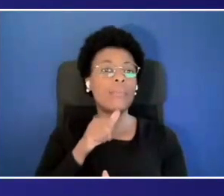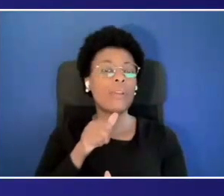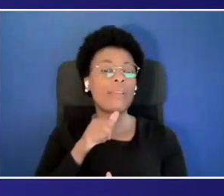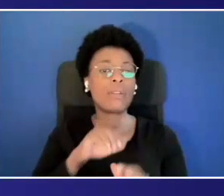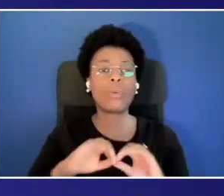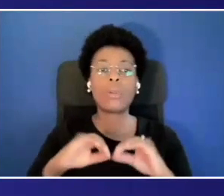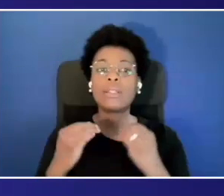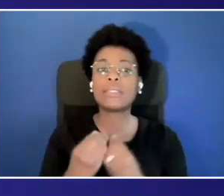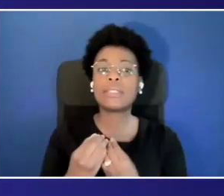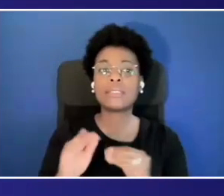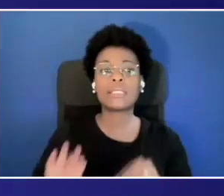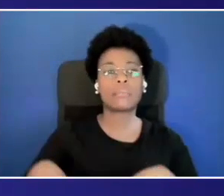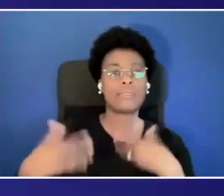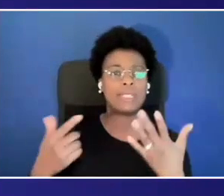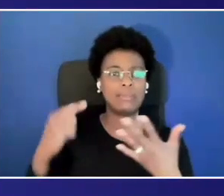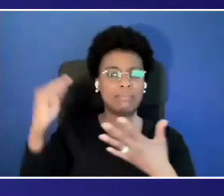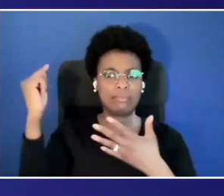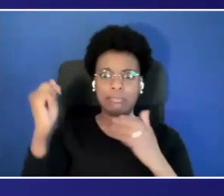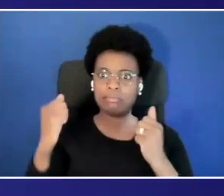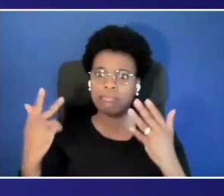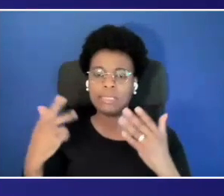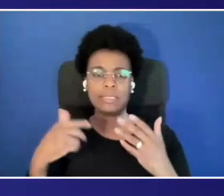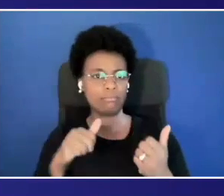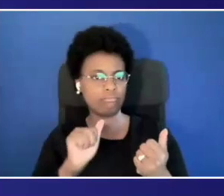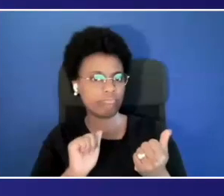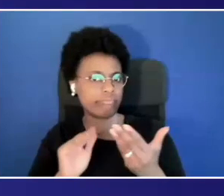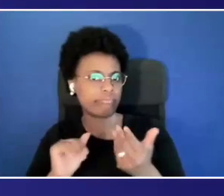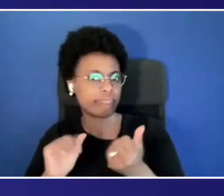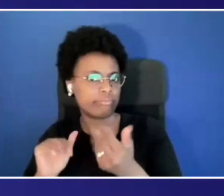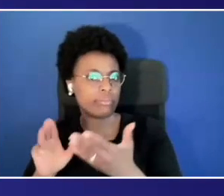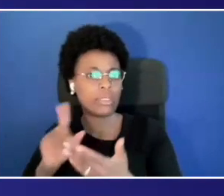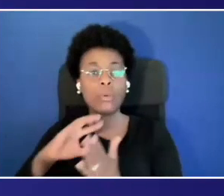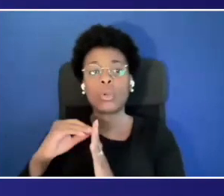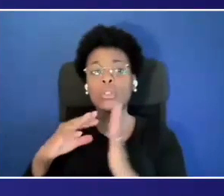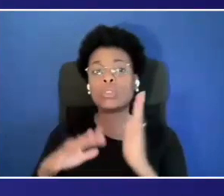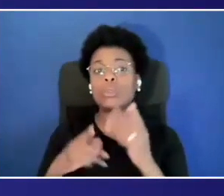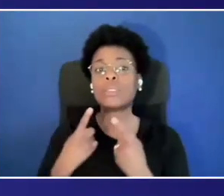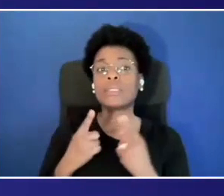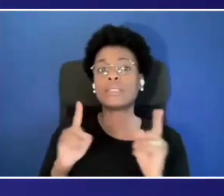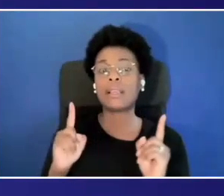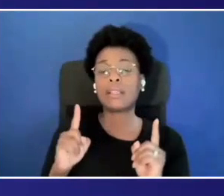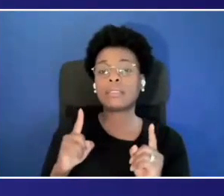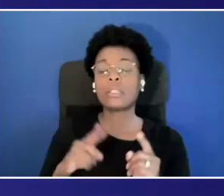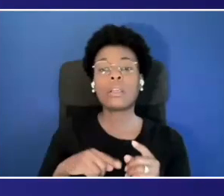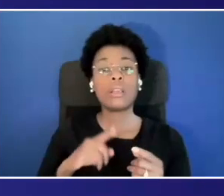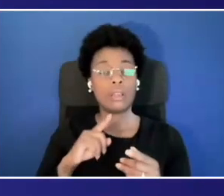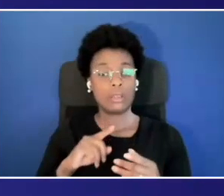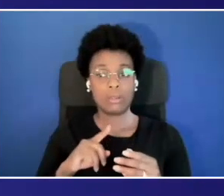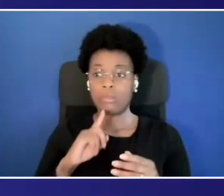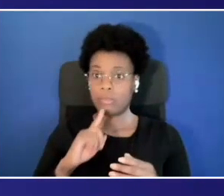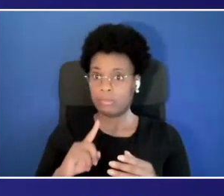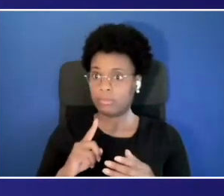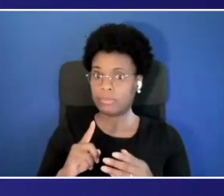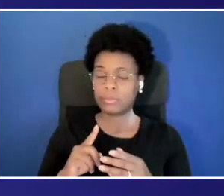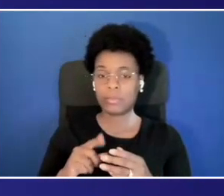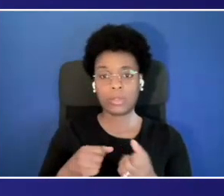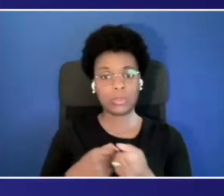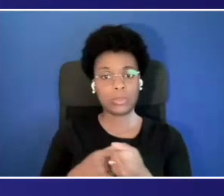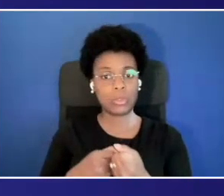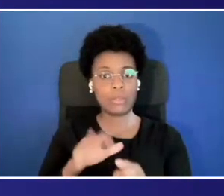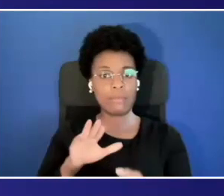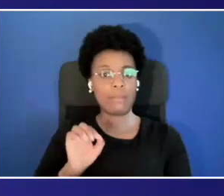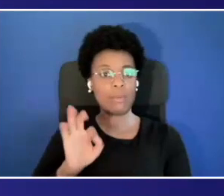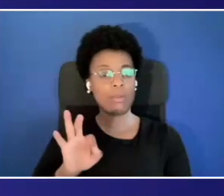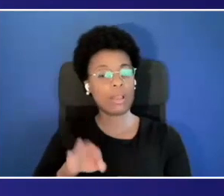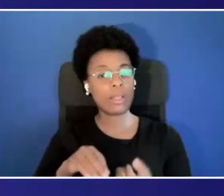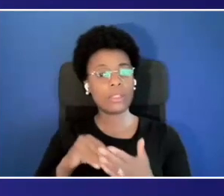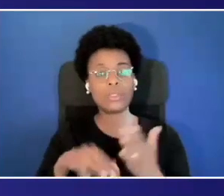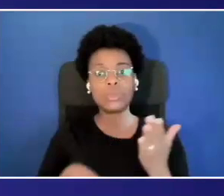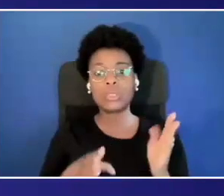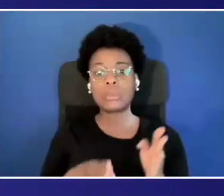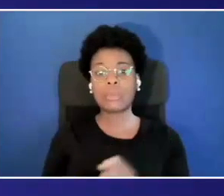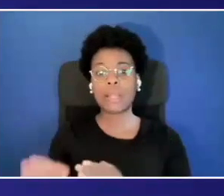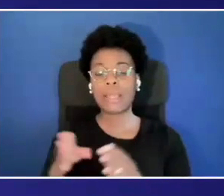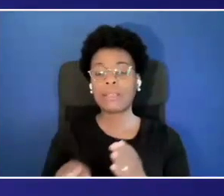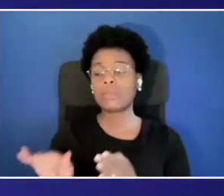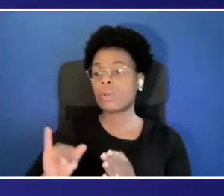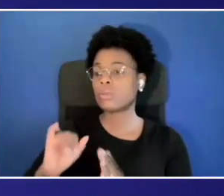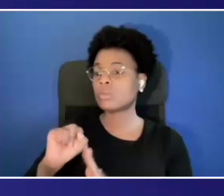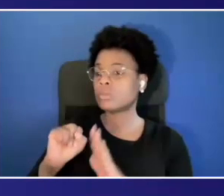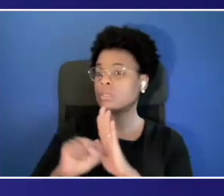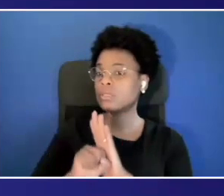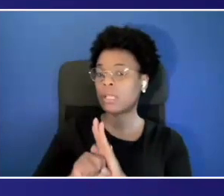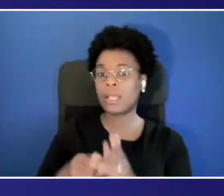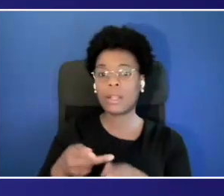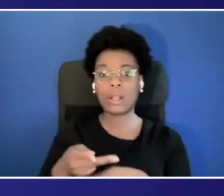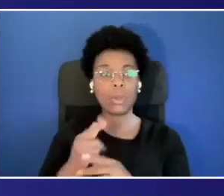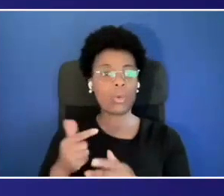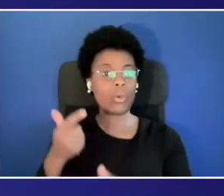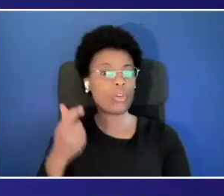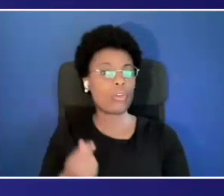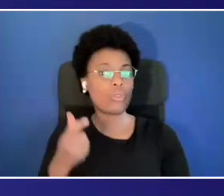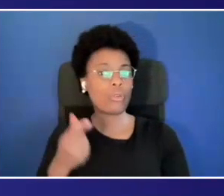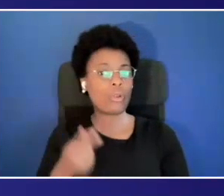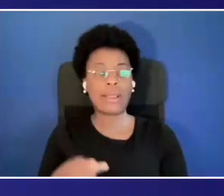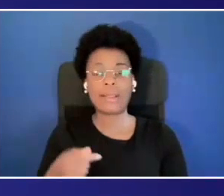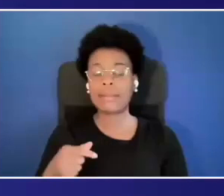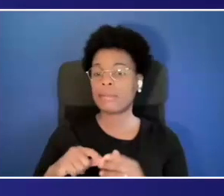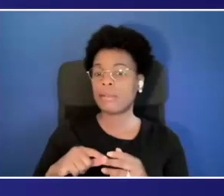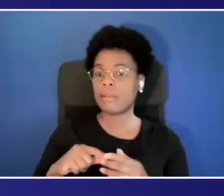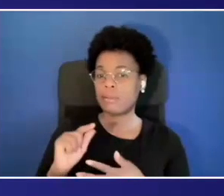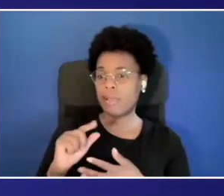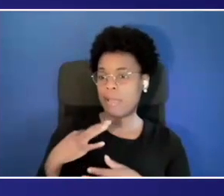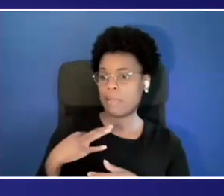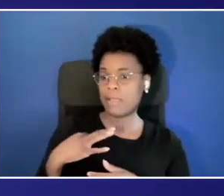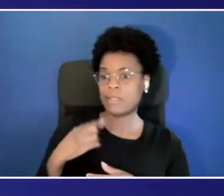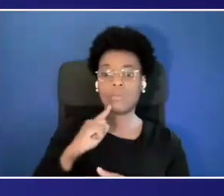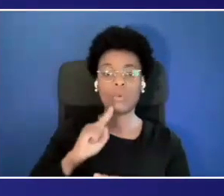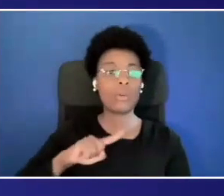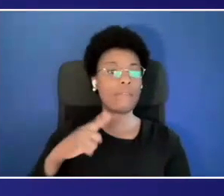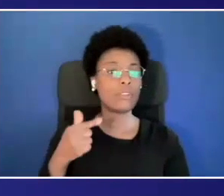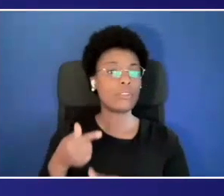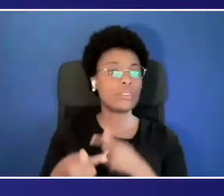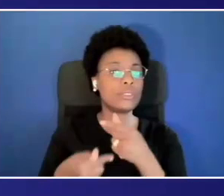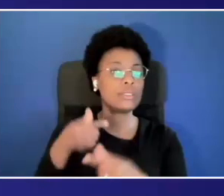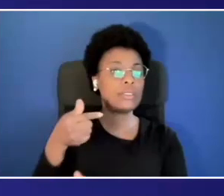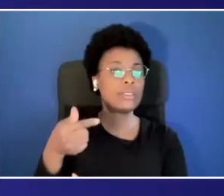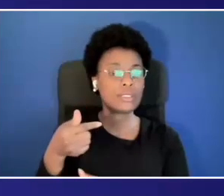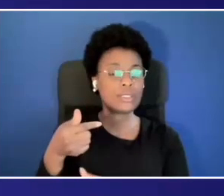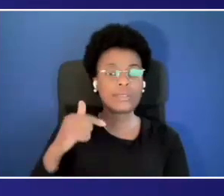That provide a holistic approach to student success from administering 529 college savings plans to operating state-funded grant, loan, scholarship, and college access and success programs for 1st generation low-income students.